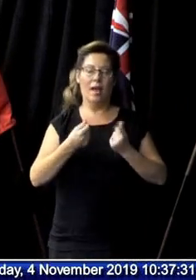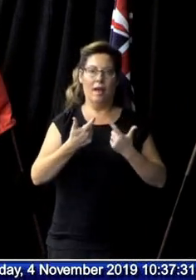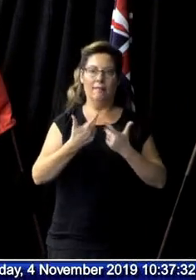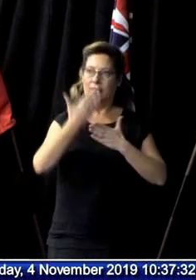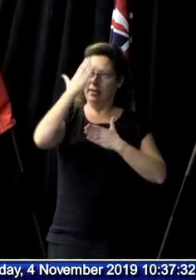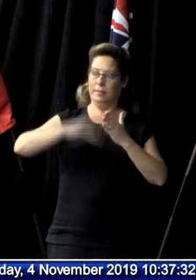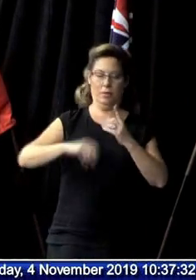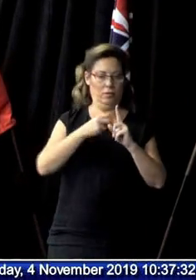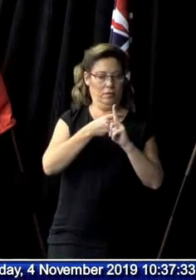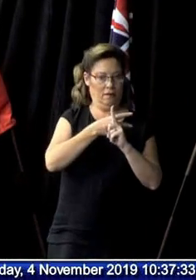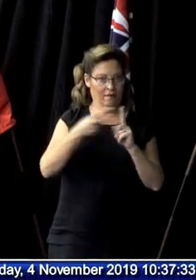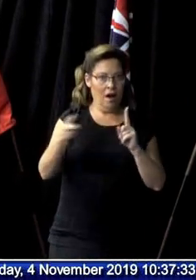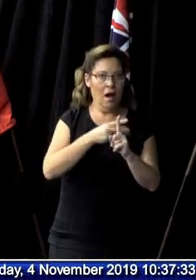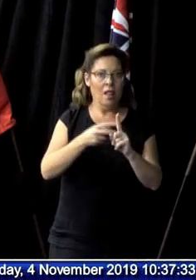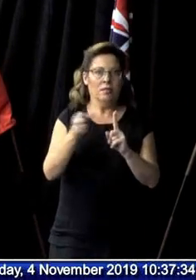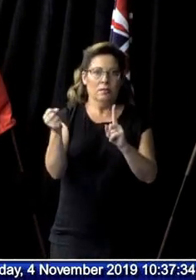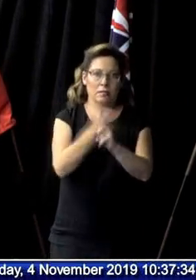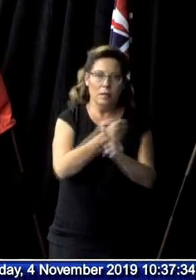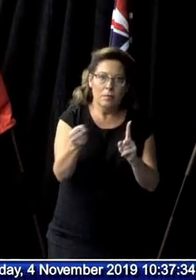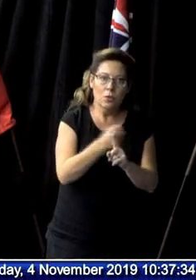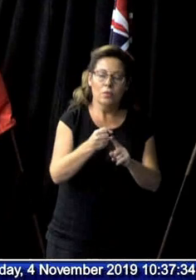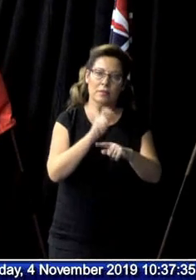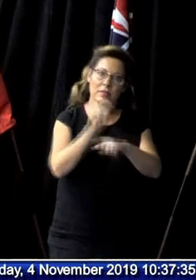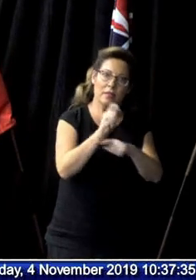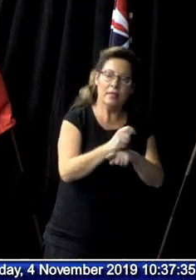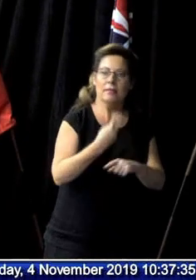not least because it will help shape the understanding by the wider Australian